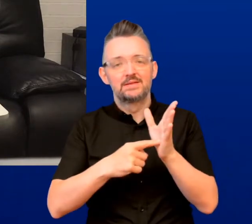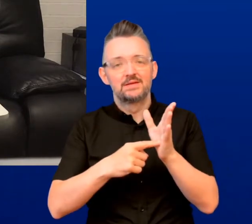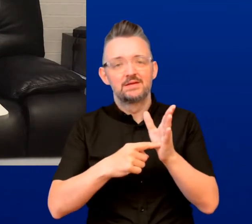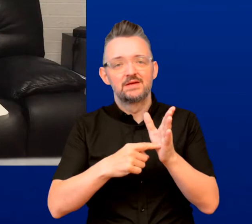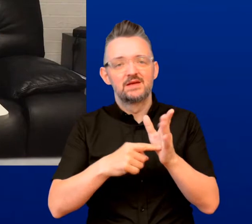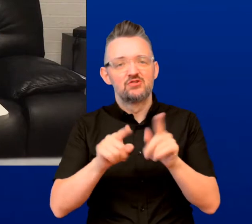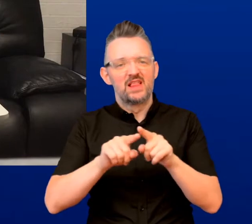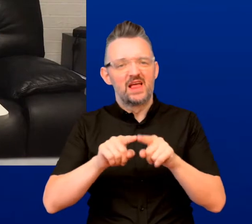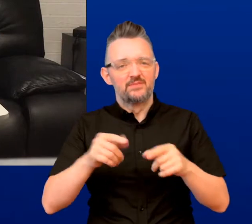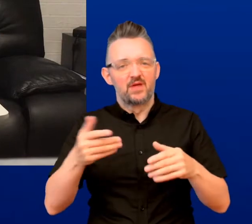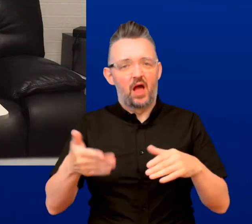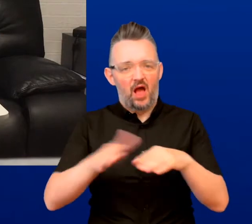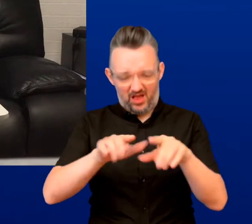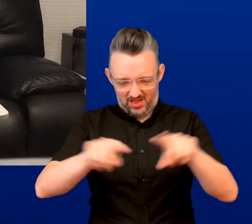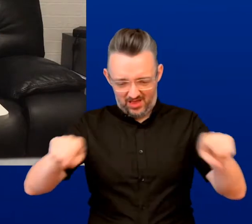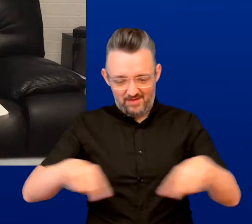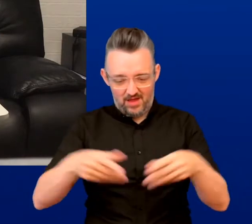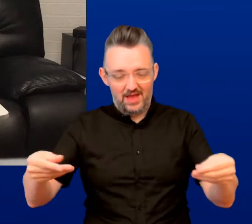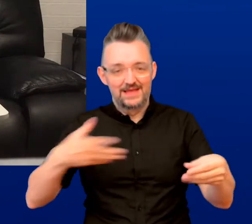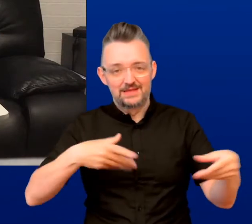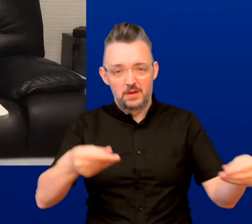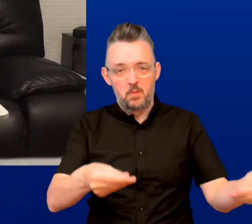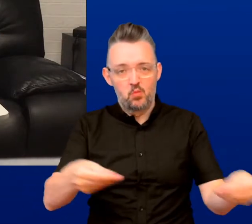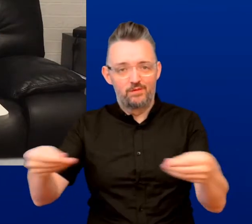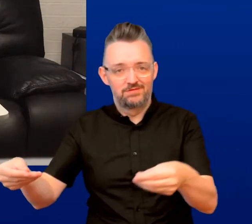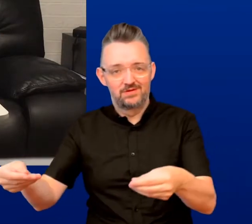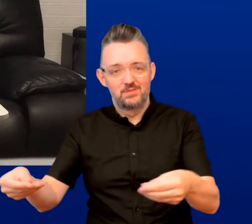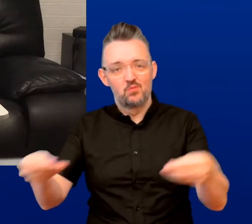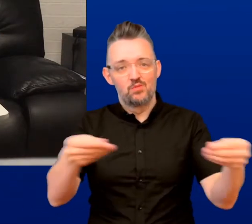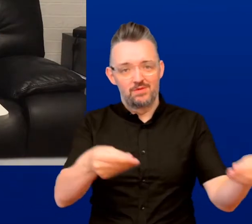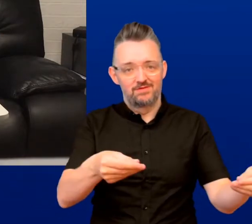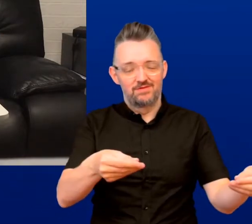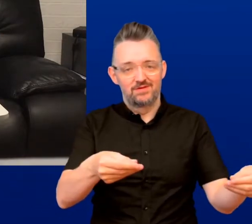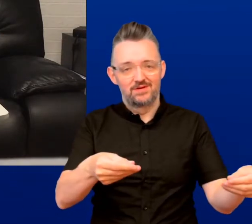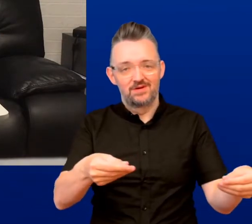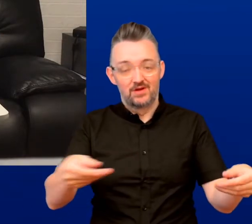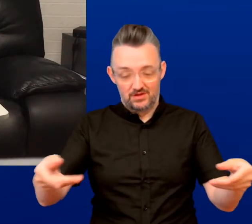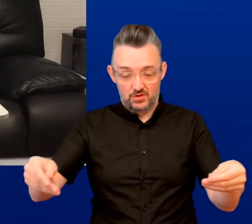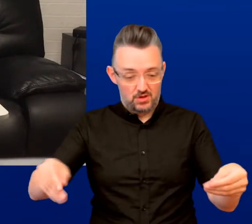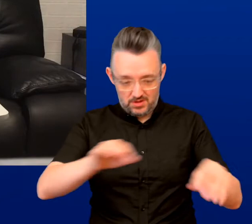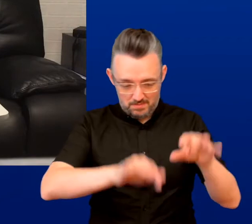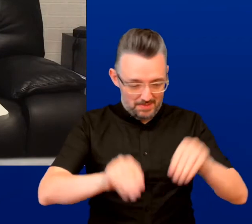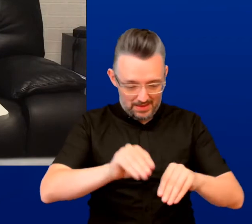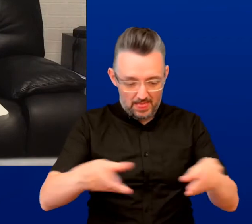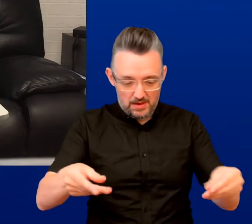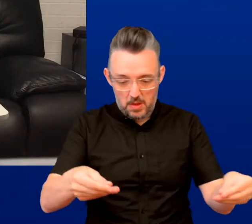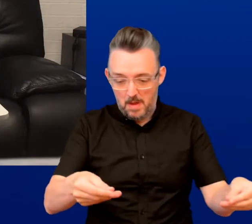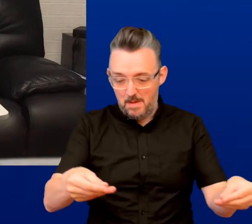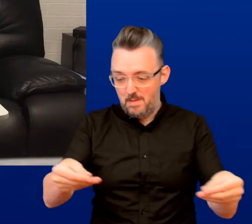cover). We have to move this with the items on it to a corner of the